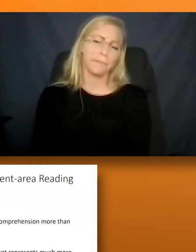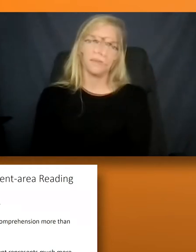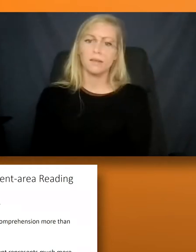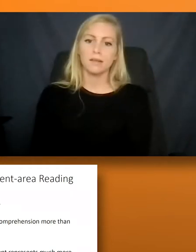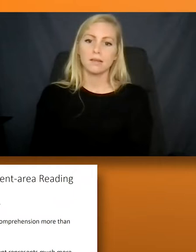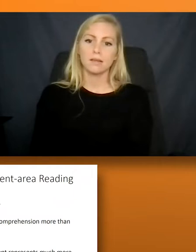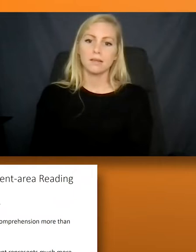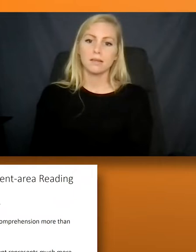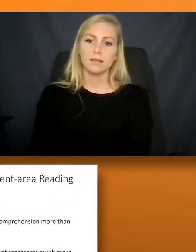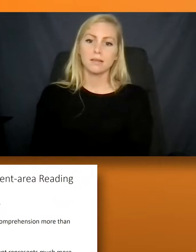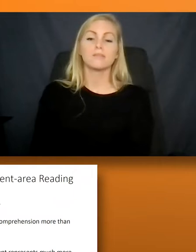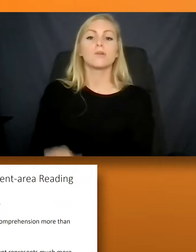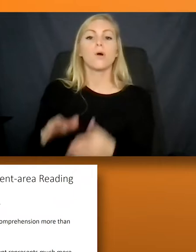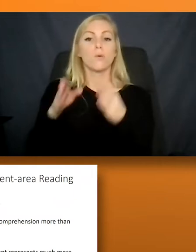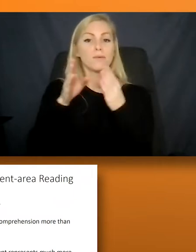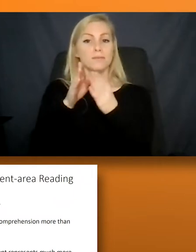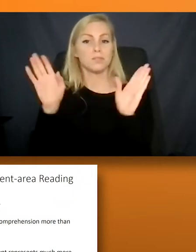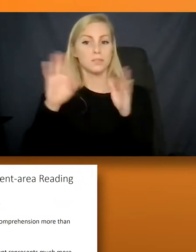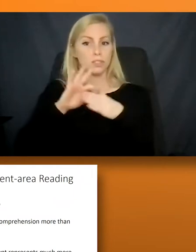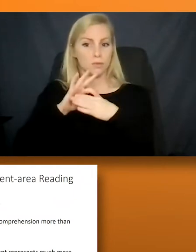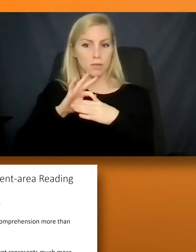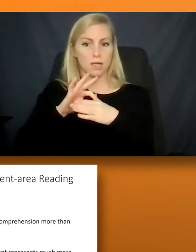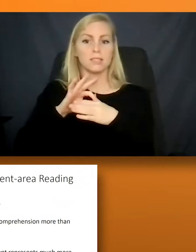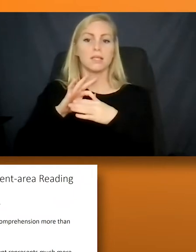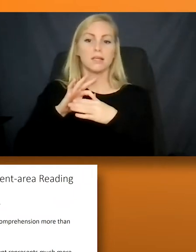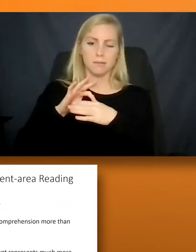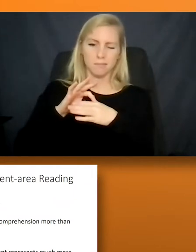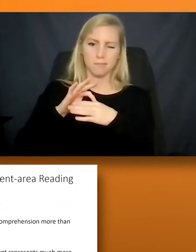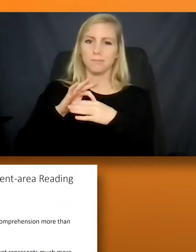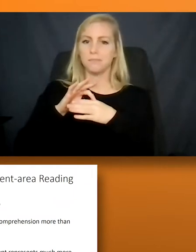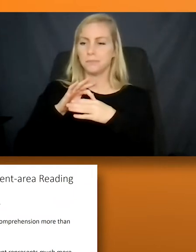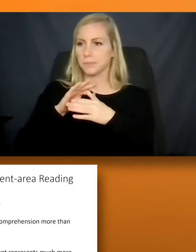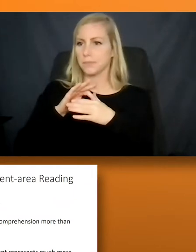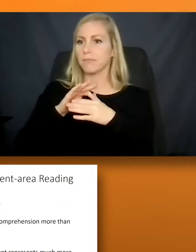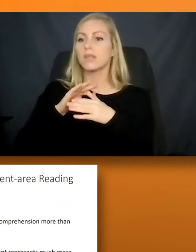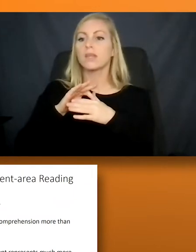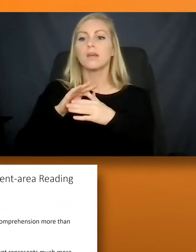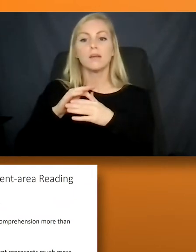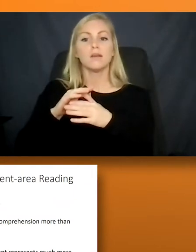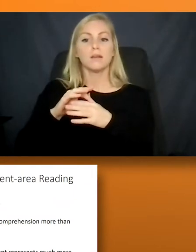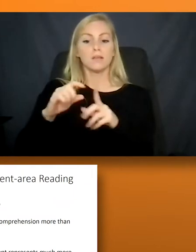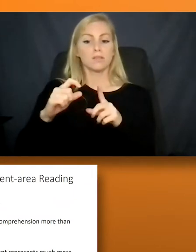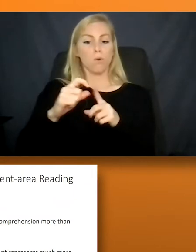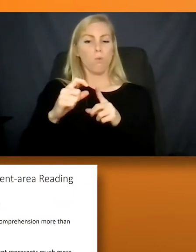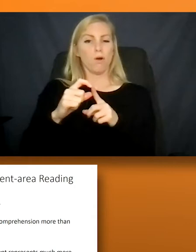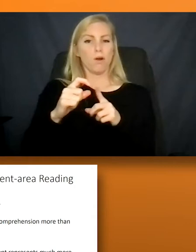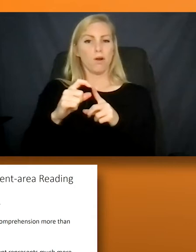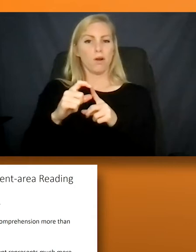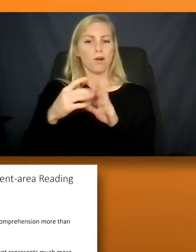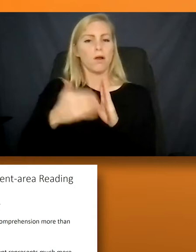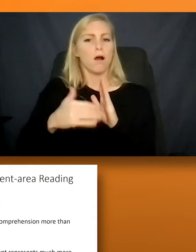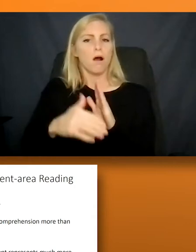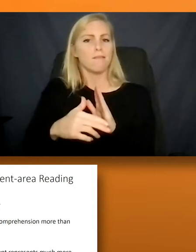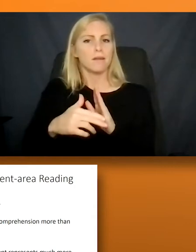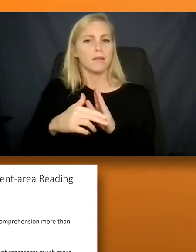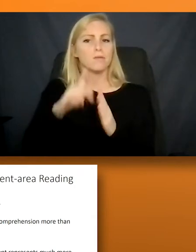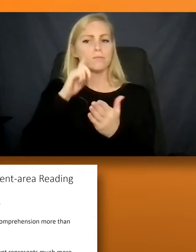And when you get to content area, words are often labels for concepts.